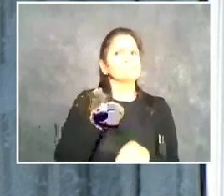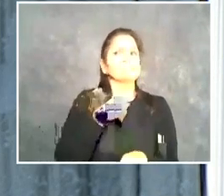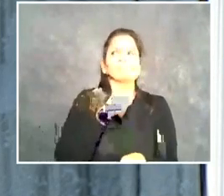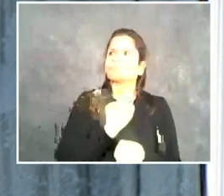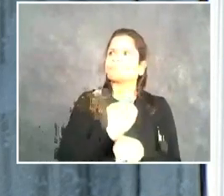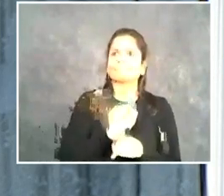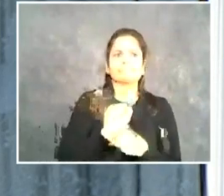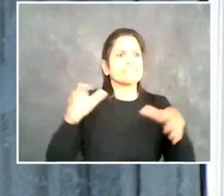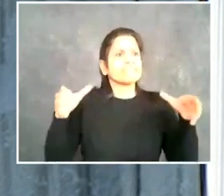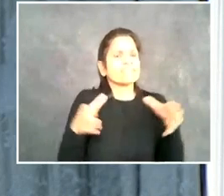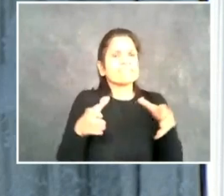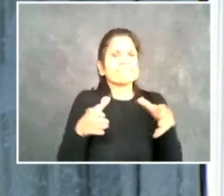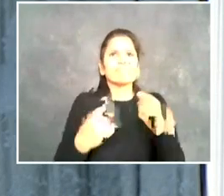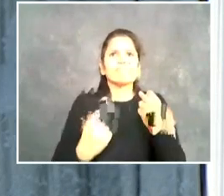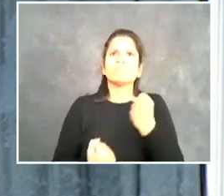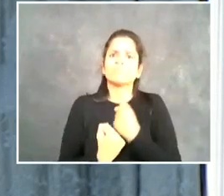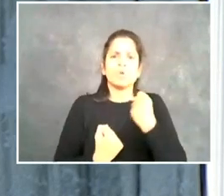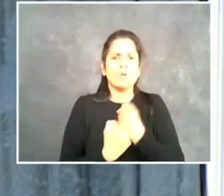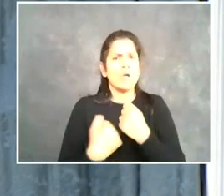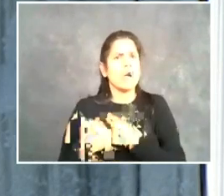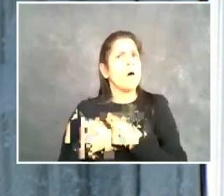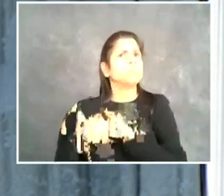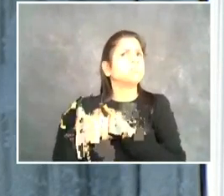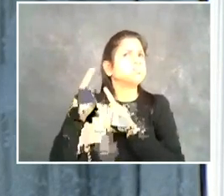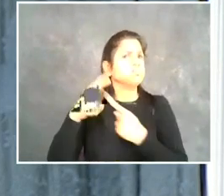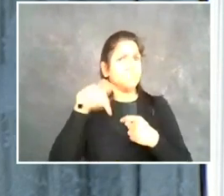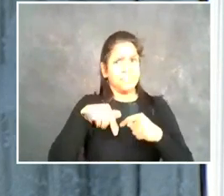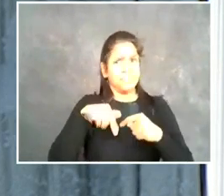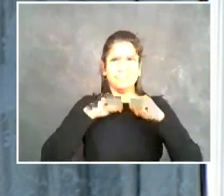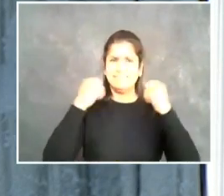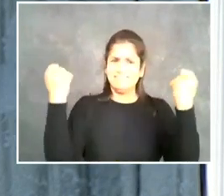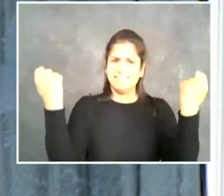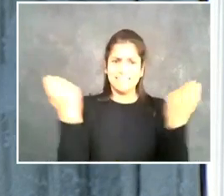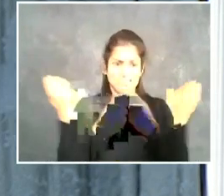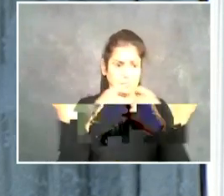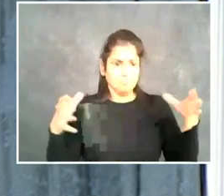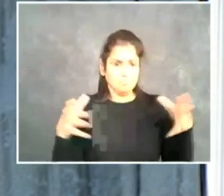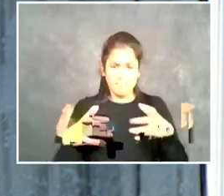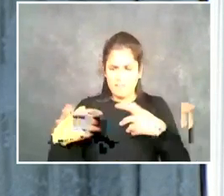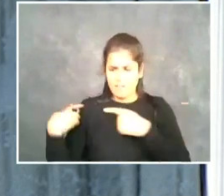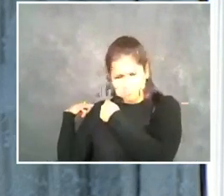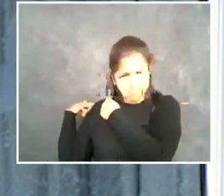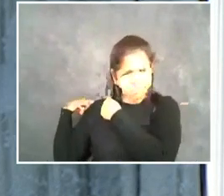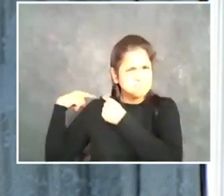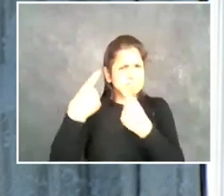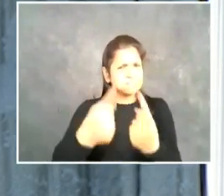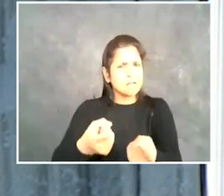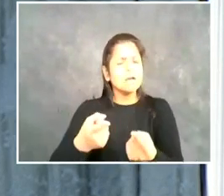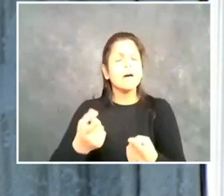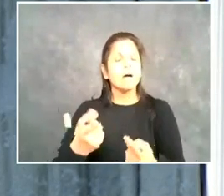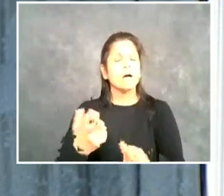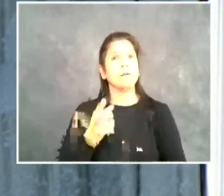I'VE BEEN A MENTAL HEALTH